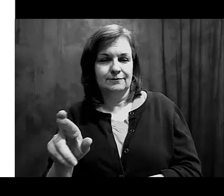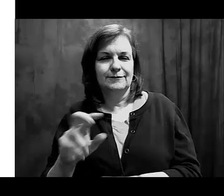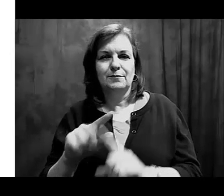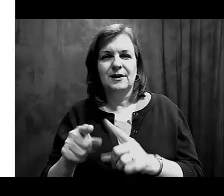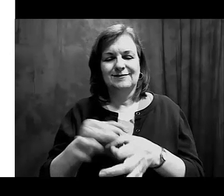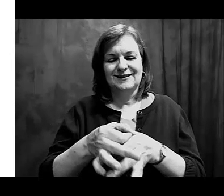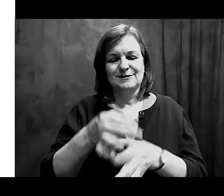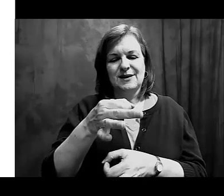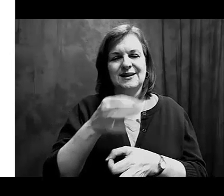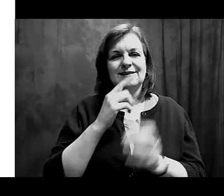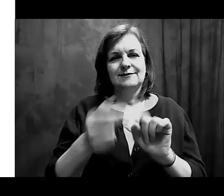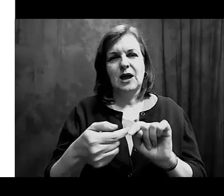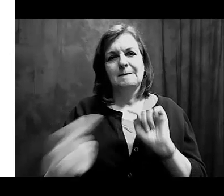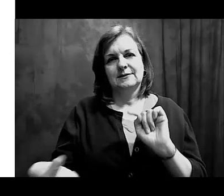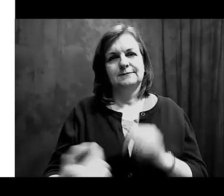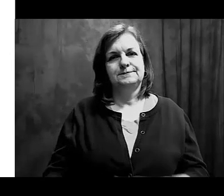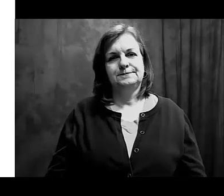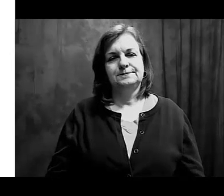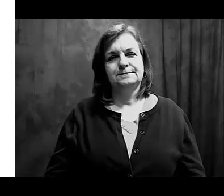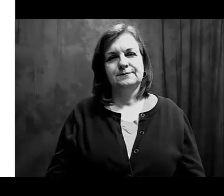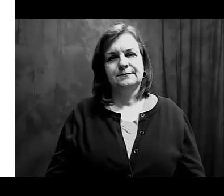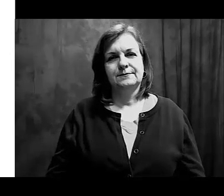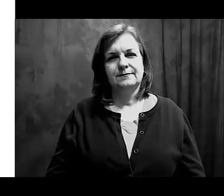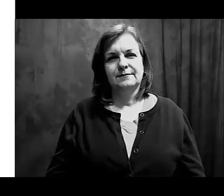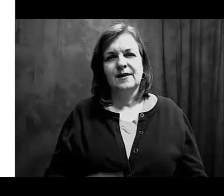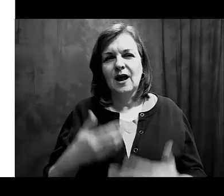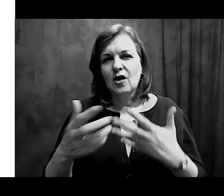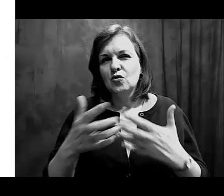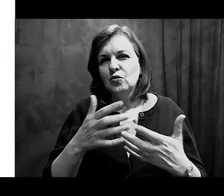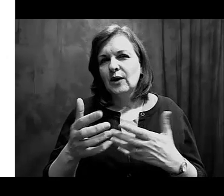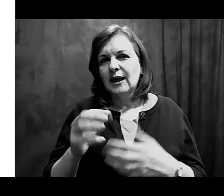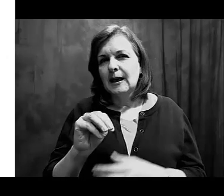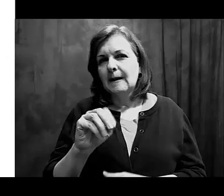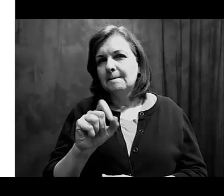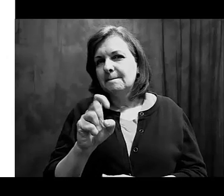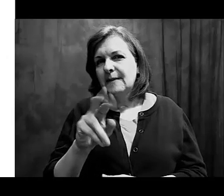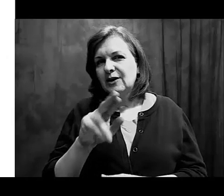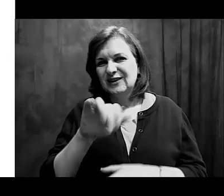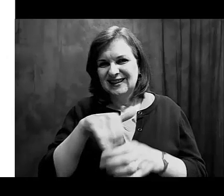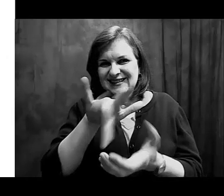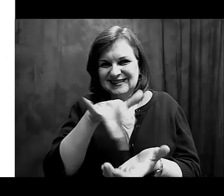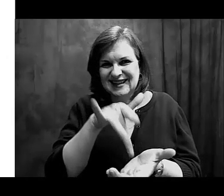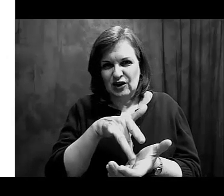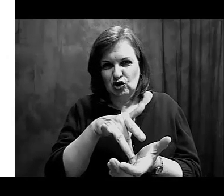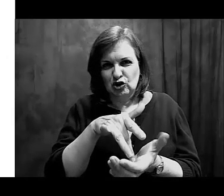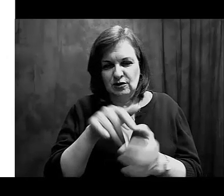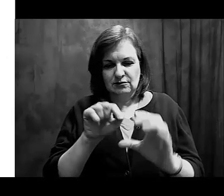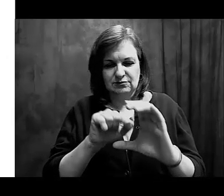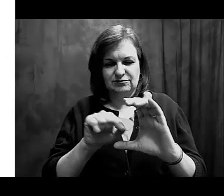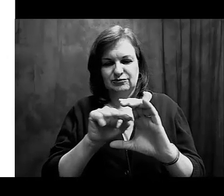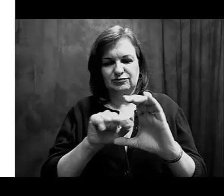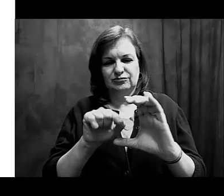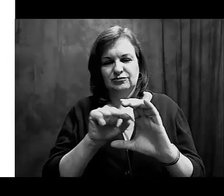your spinal cord is opposite the gray matter is in the center